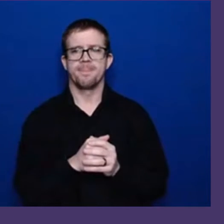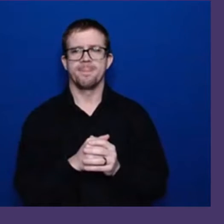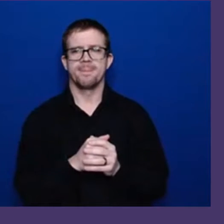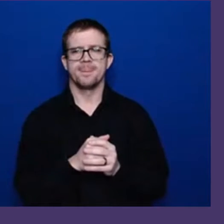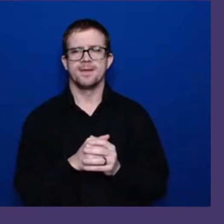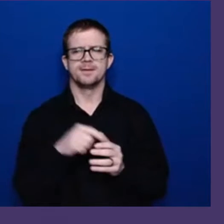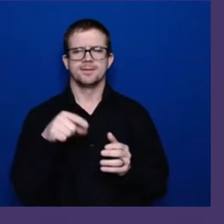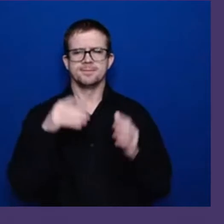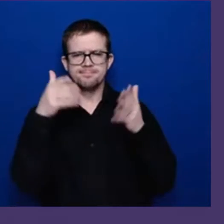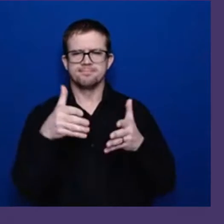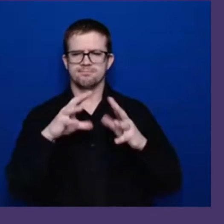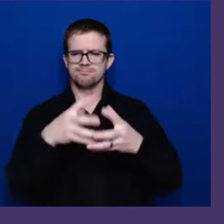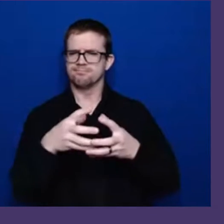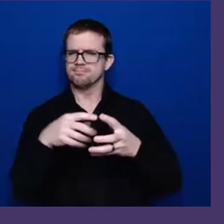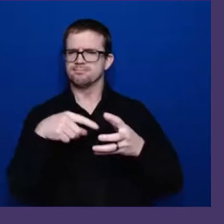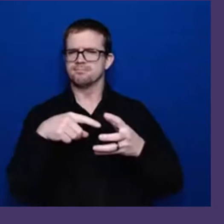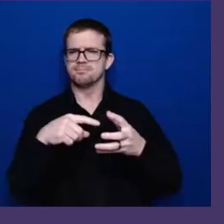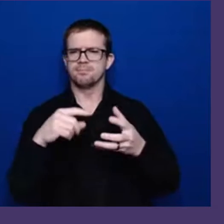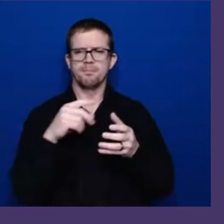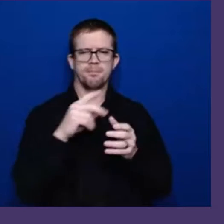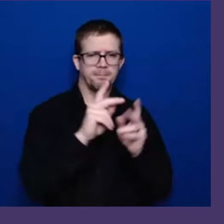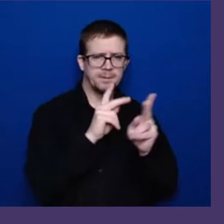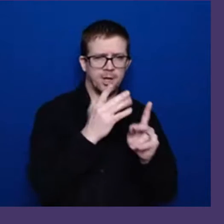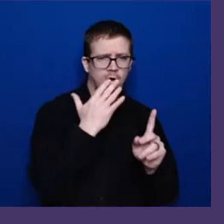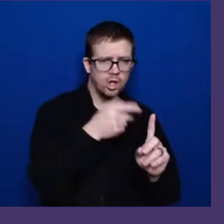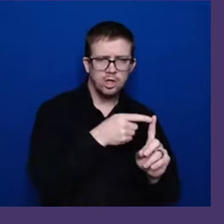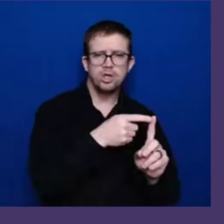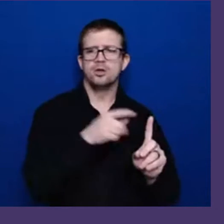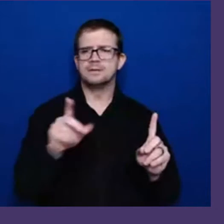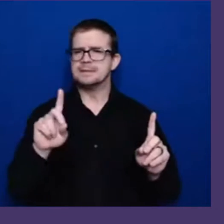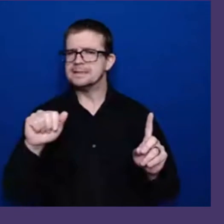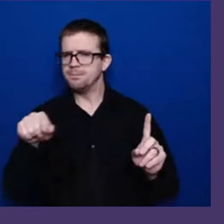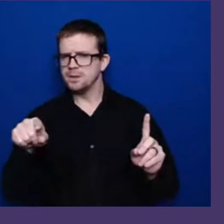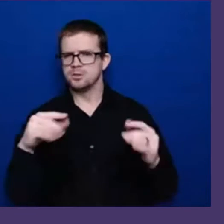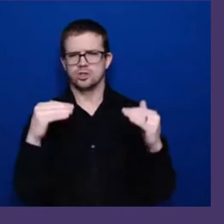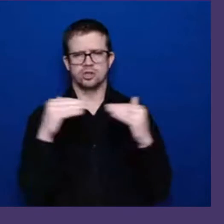around racial and disability justice. Ebele Okoli: Welcome. Deborah.